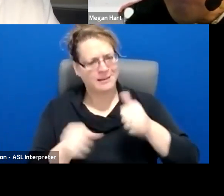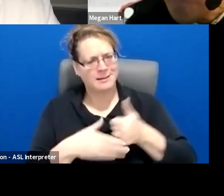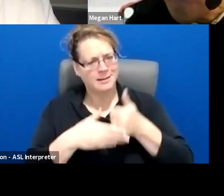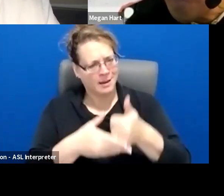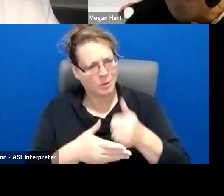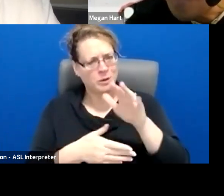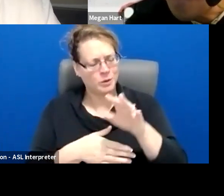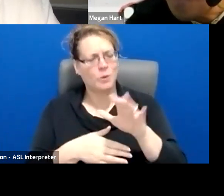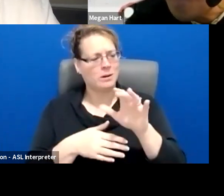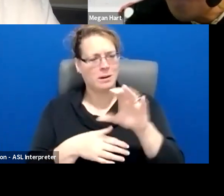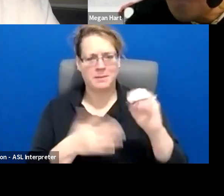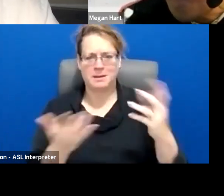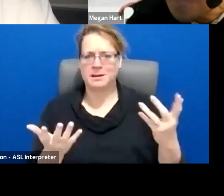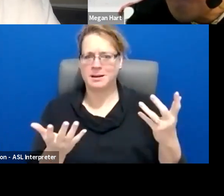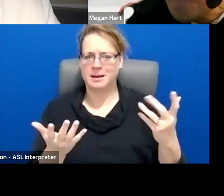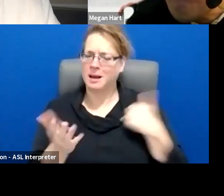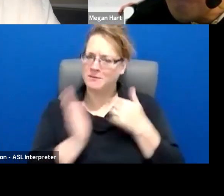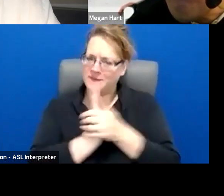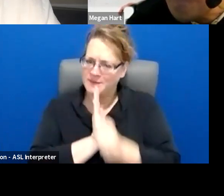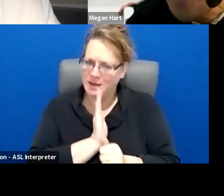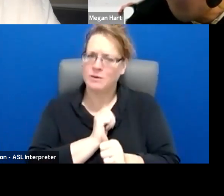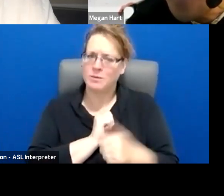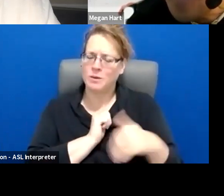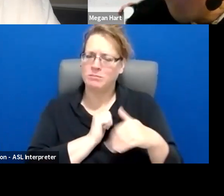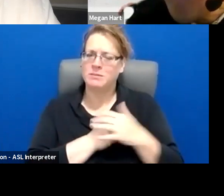For most of them, that is all they are looking for is that opportunity